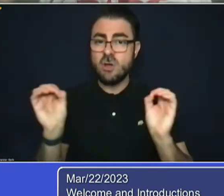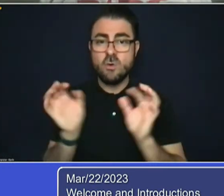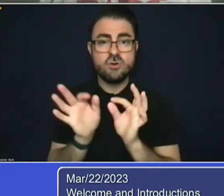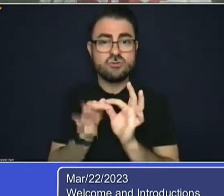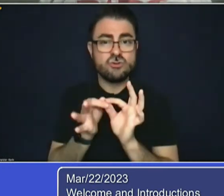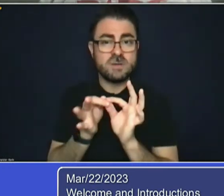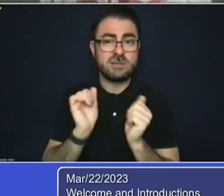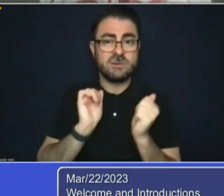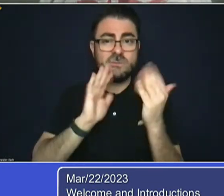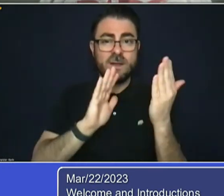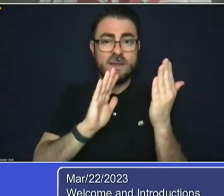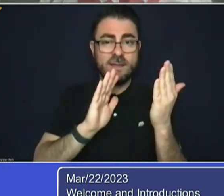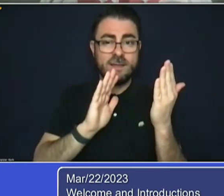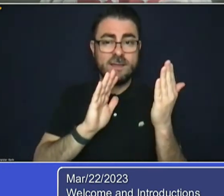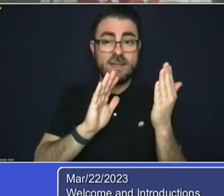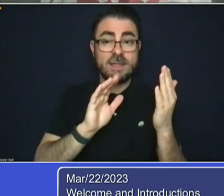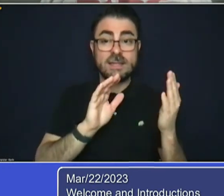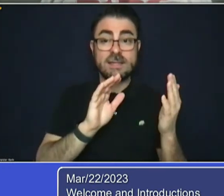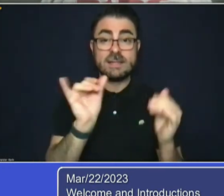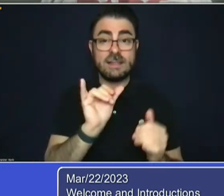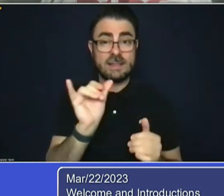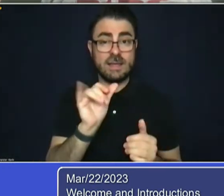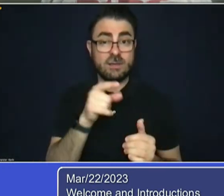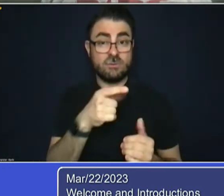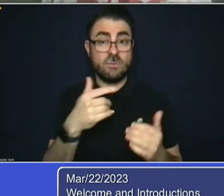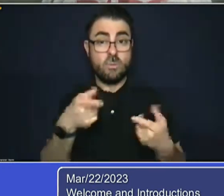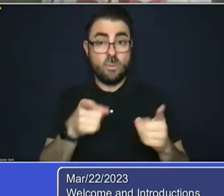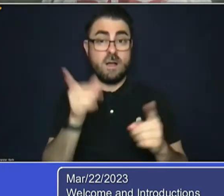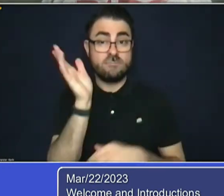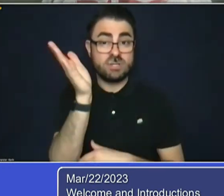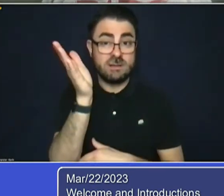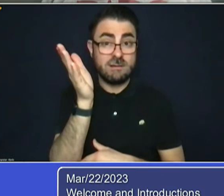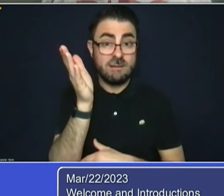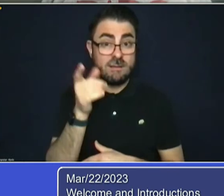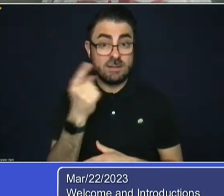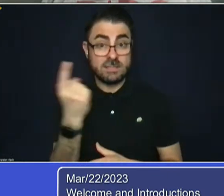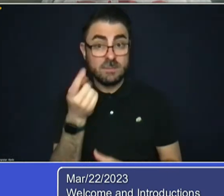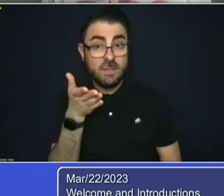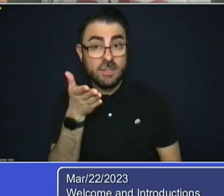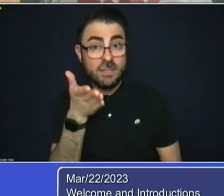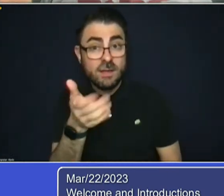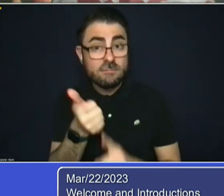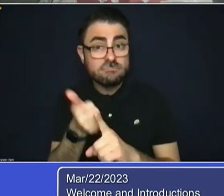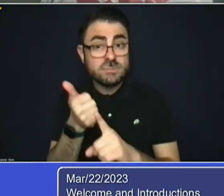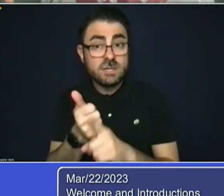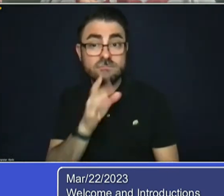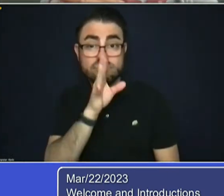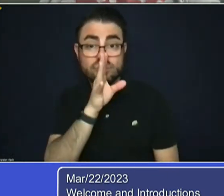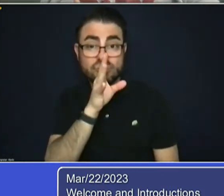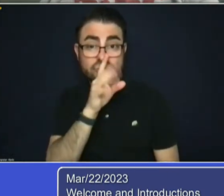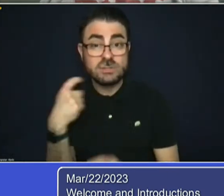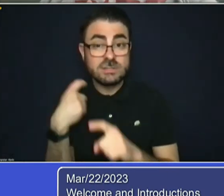ONLY SPEAK SPANISH, AND THERE'S NO WAY TO DO INTERPRETATION,